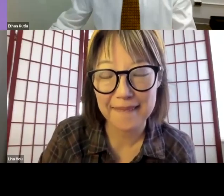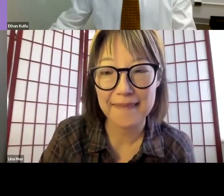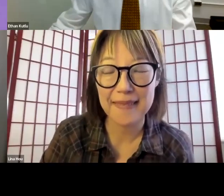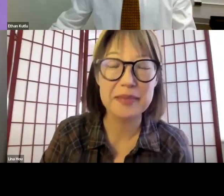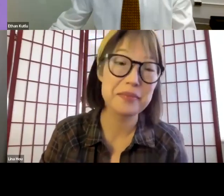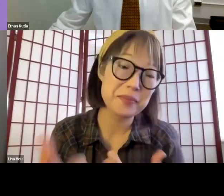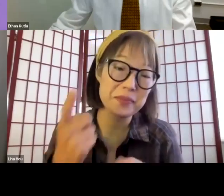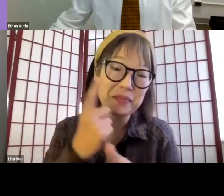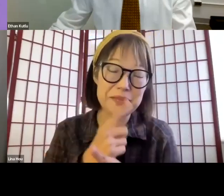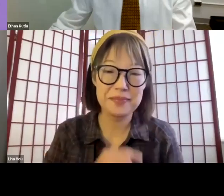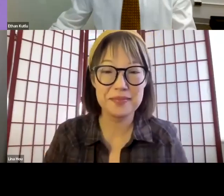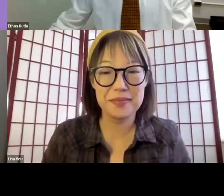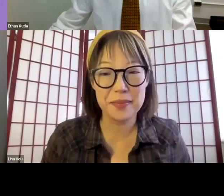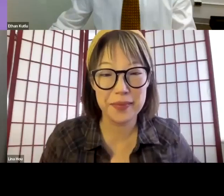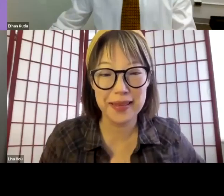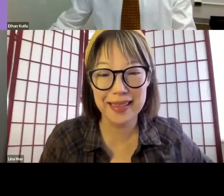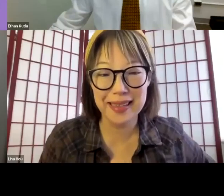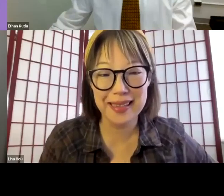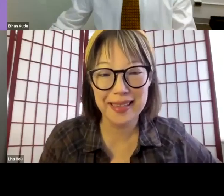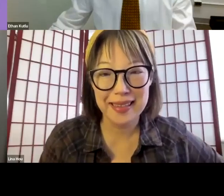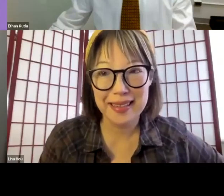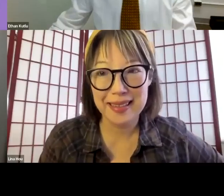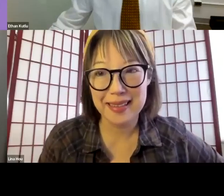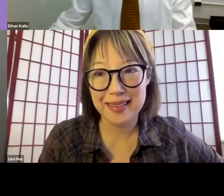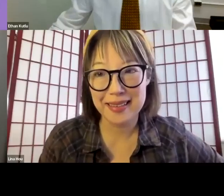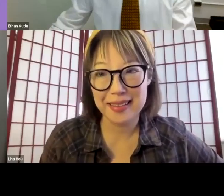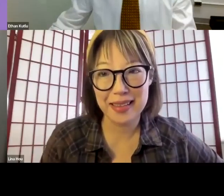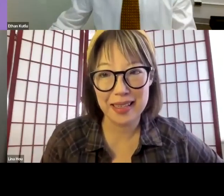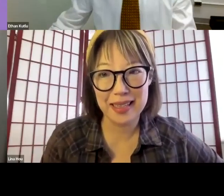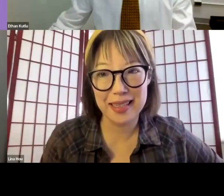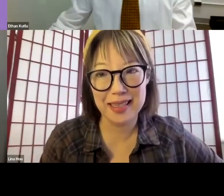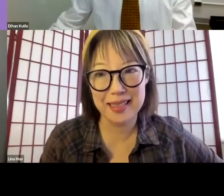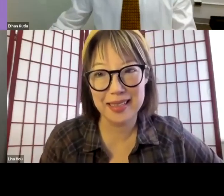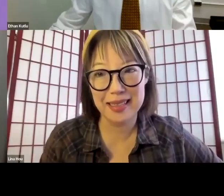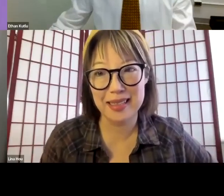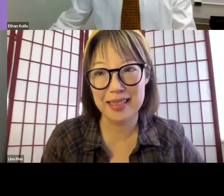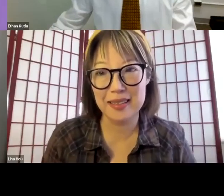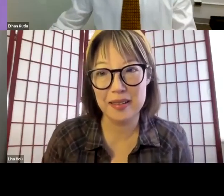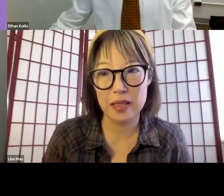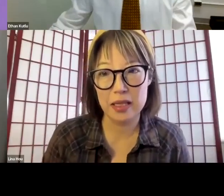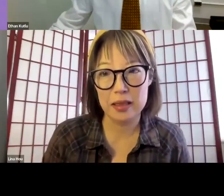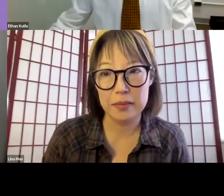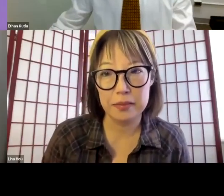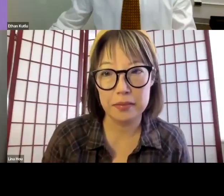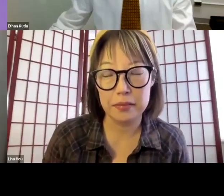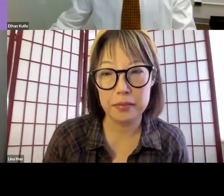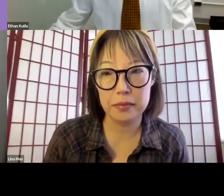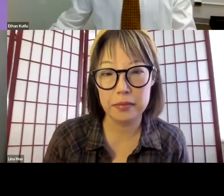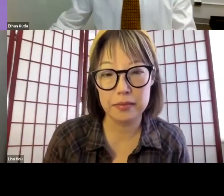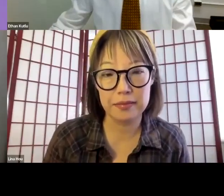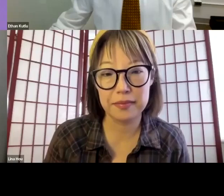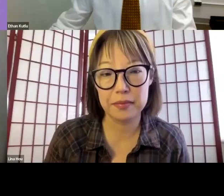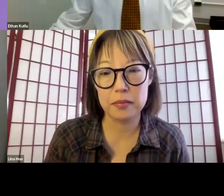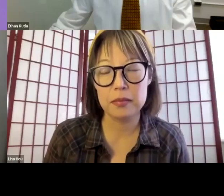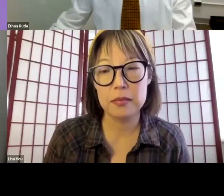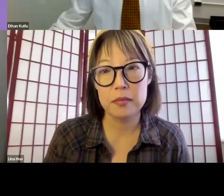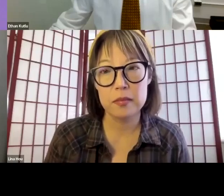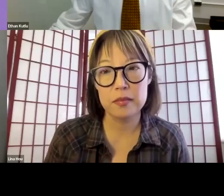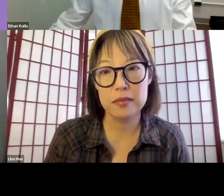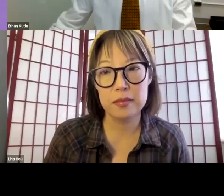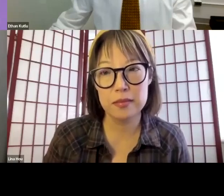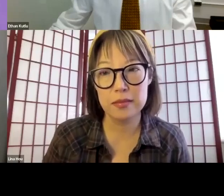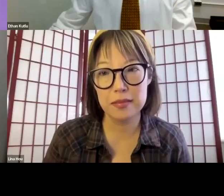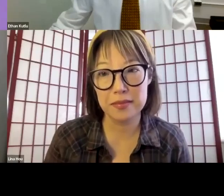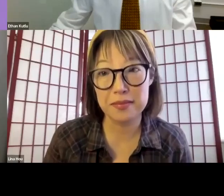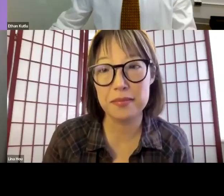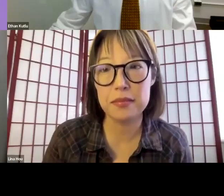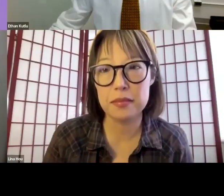So Ryan says in the chat, "I agreed with you, it doesn't have a set definition." So it sounds like it maybe another ideology to be looked at.